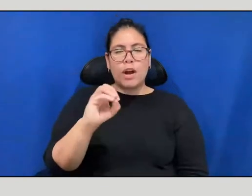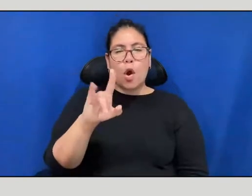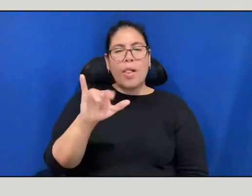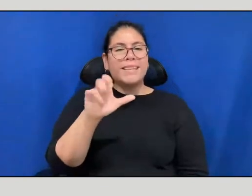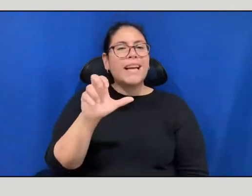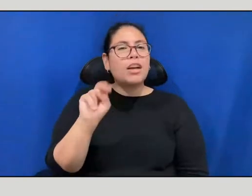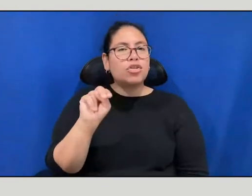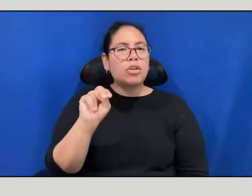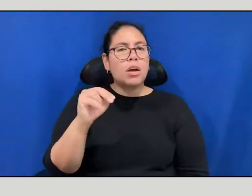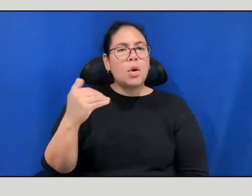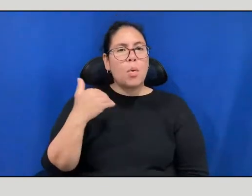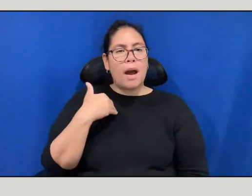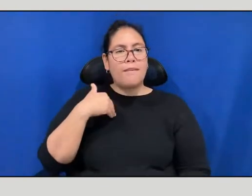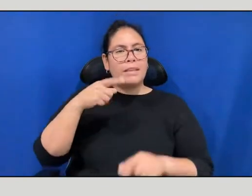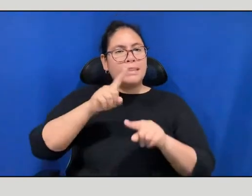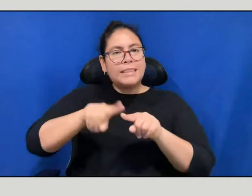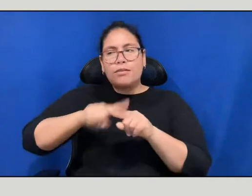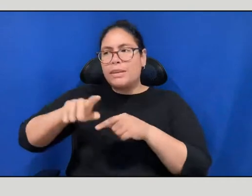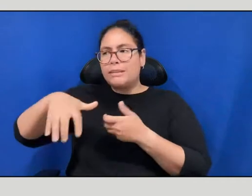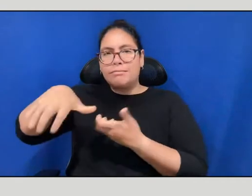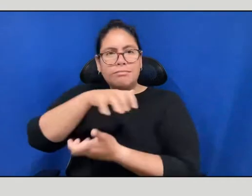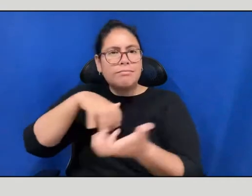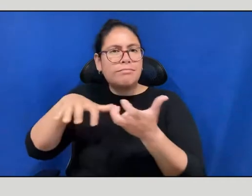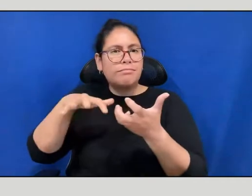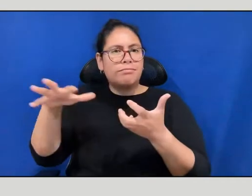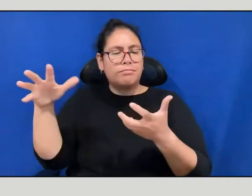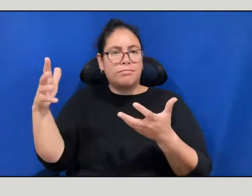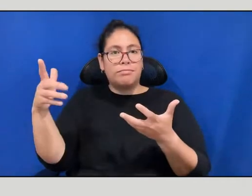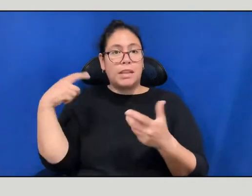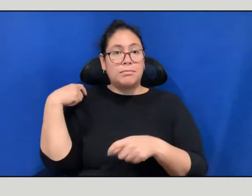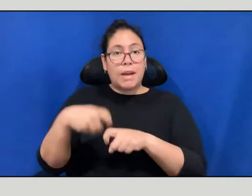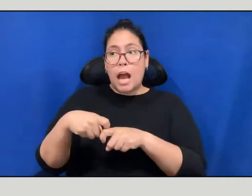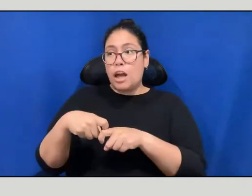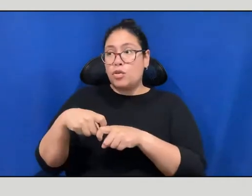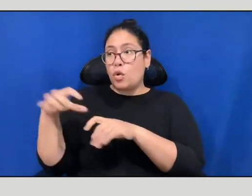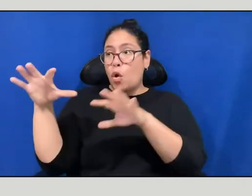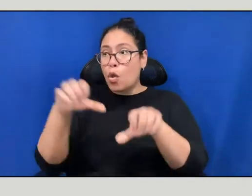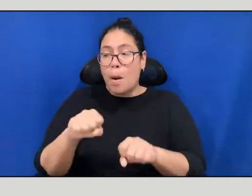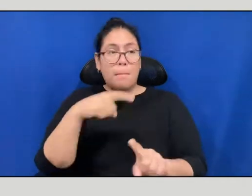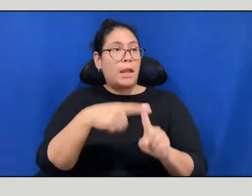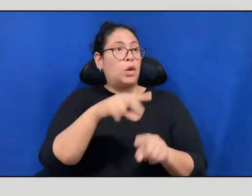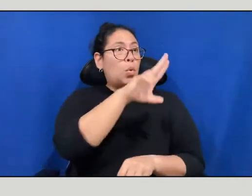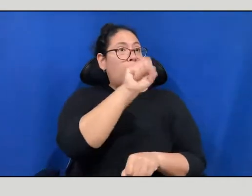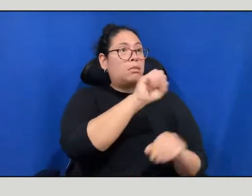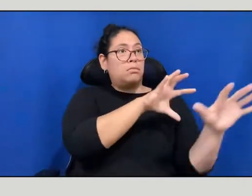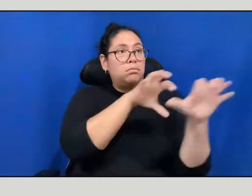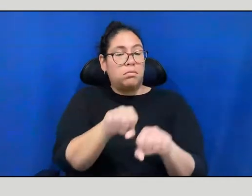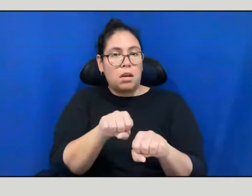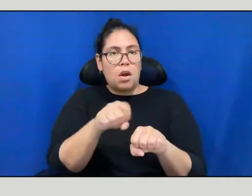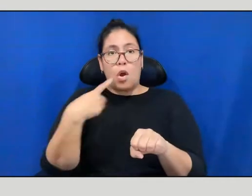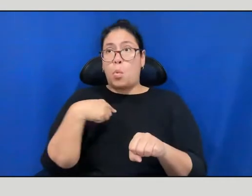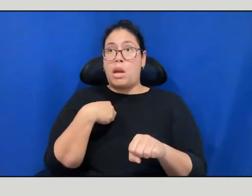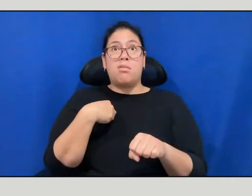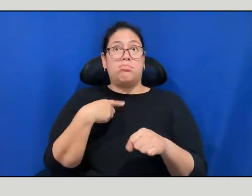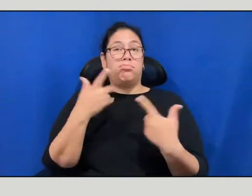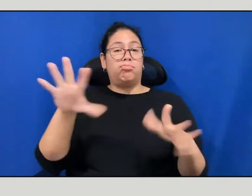from both the Spanish colonialism and the US colonialism and transforming it and making our own culture